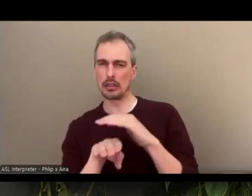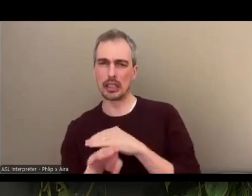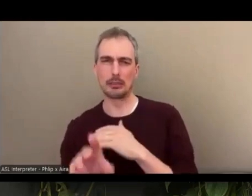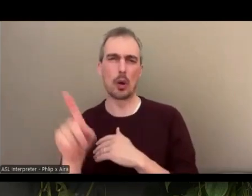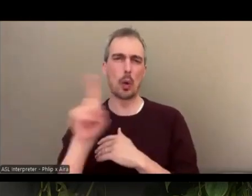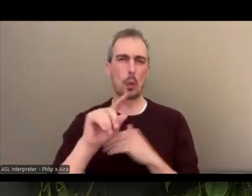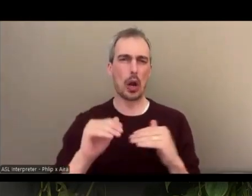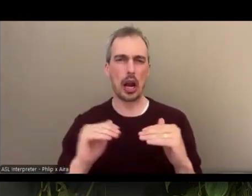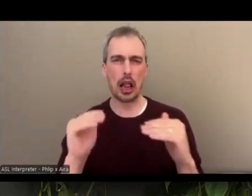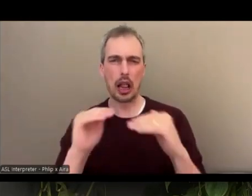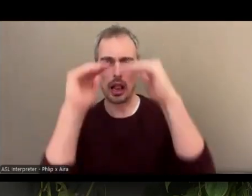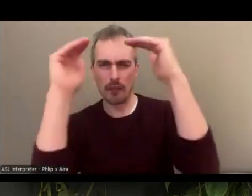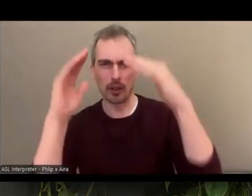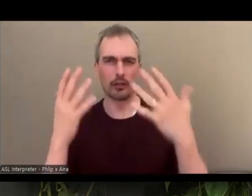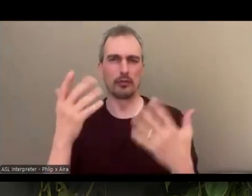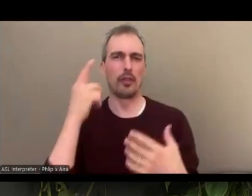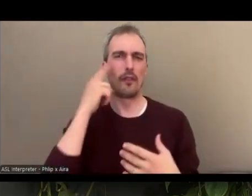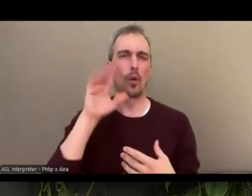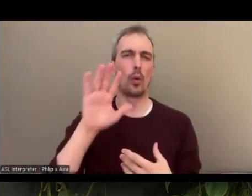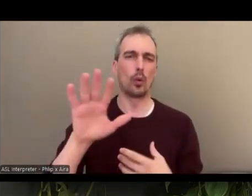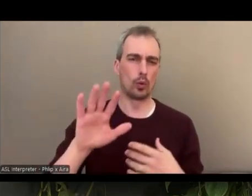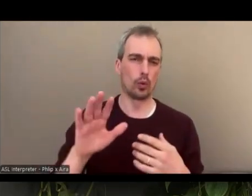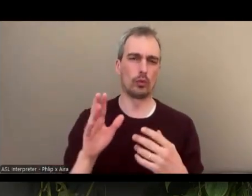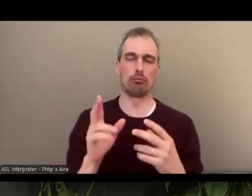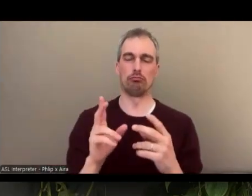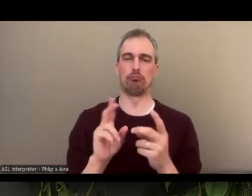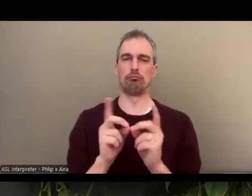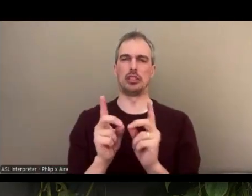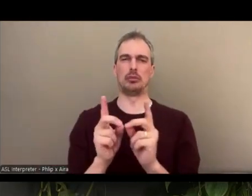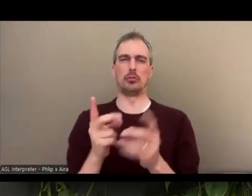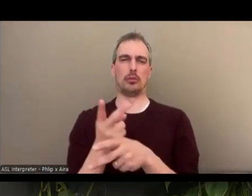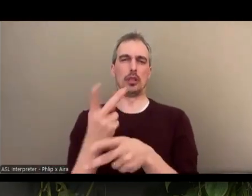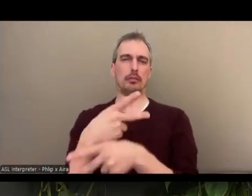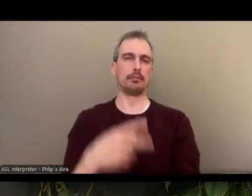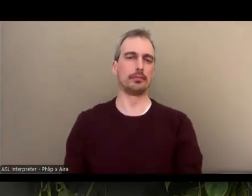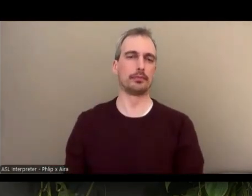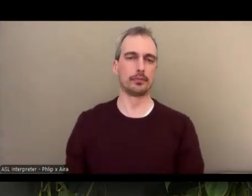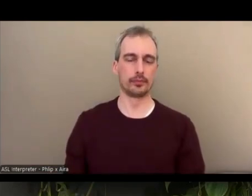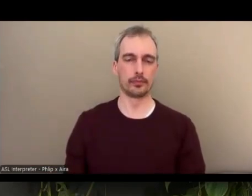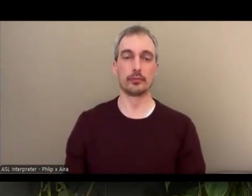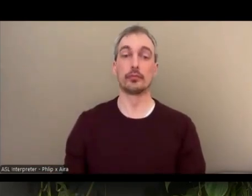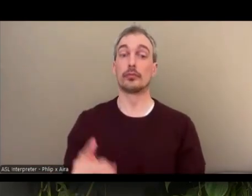By virtue of originating from a standards body, it's the one that's least proprietary. That was the criterion. As